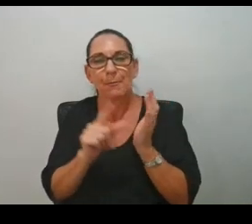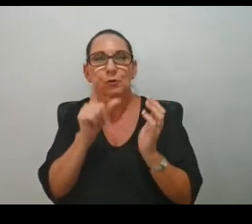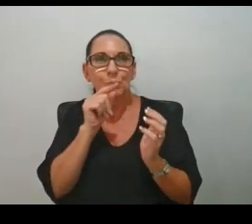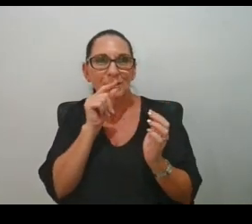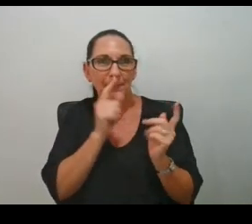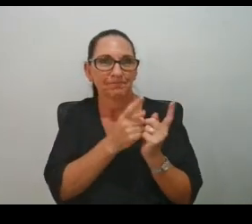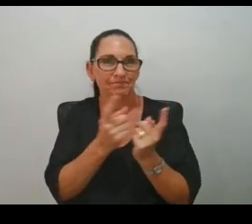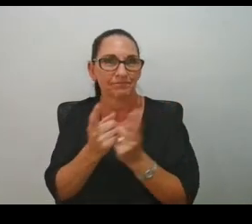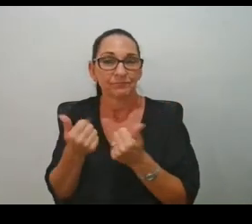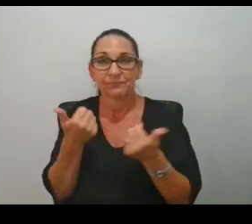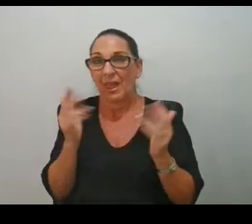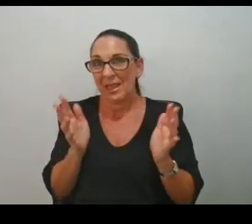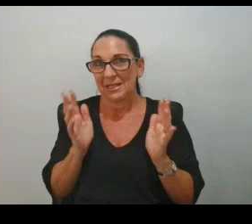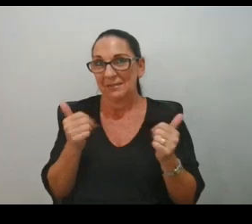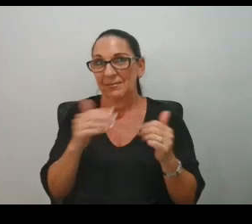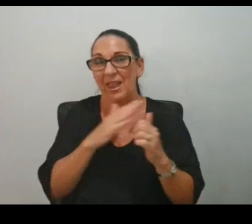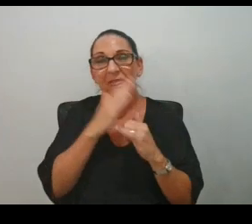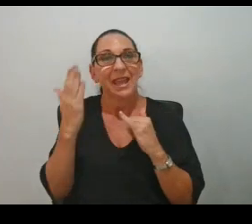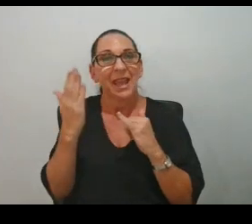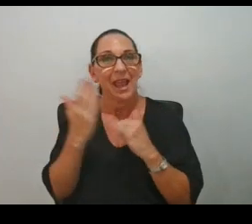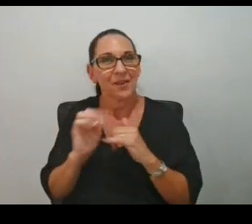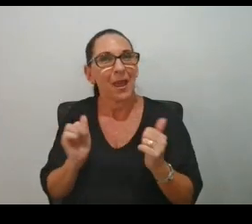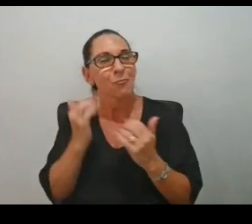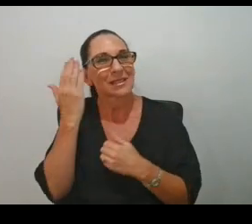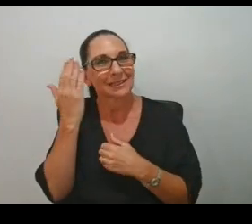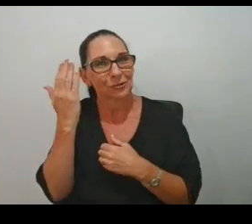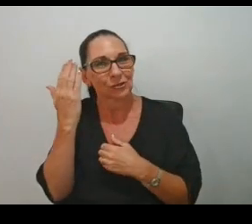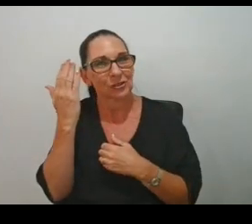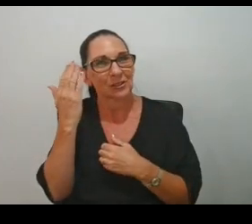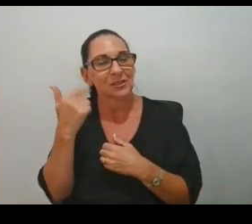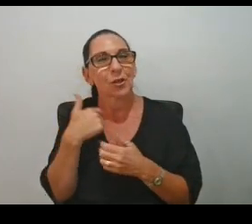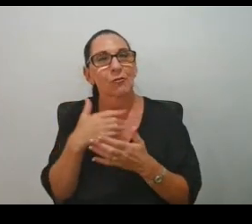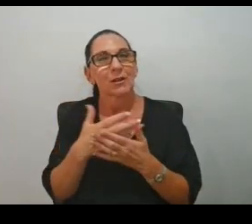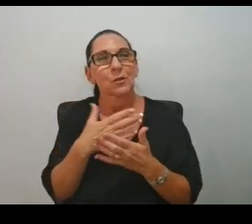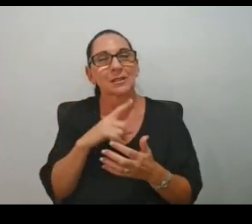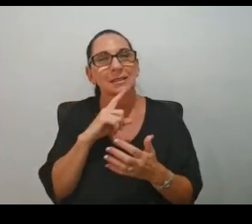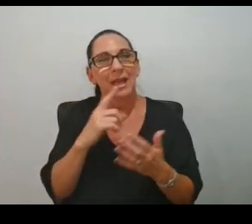that's it that's the end of our presentation today so I just want to thank Katrina and Leanne again